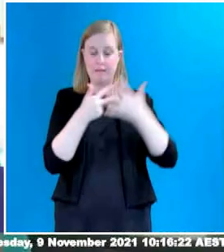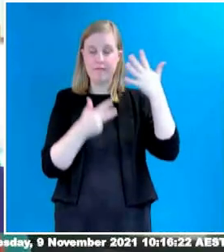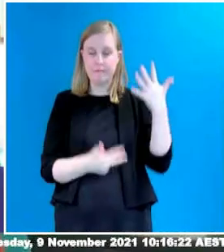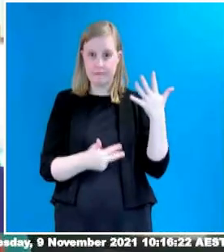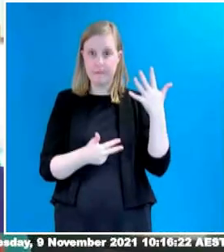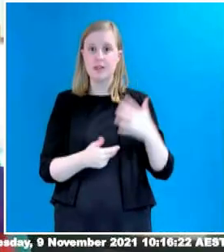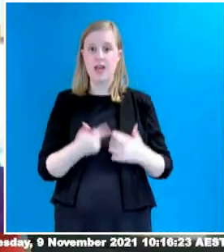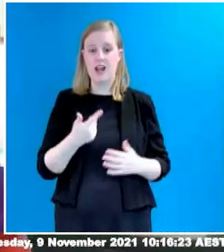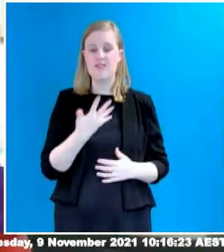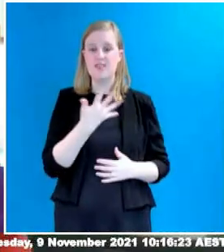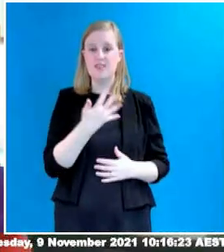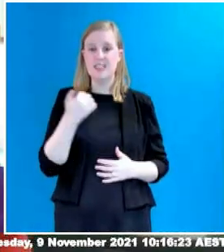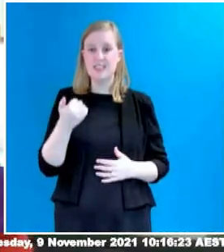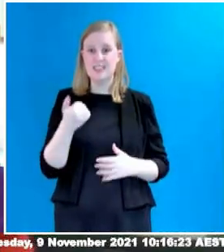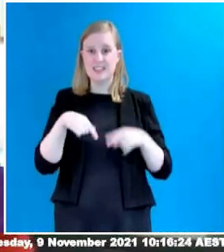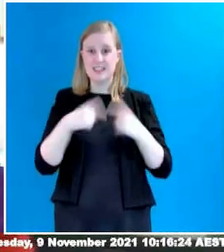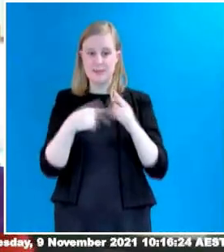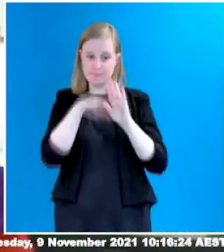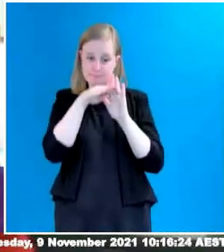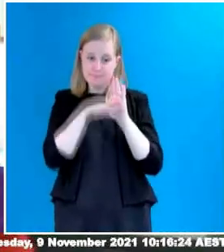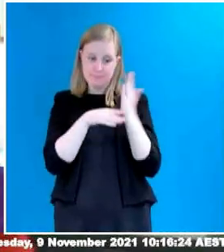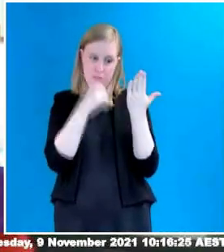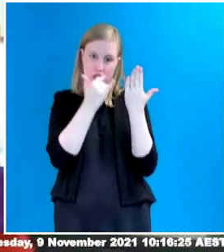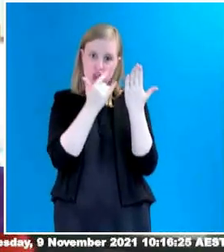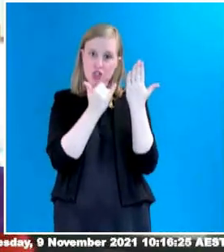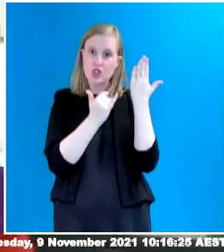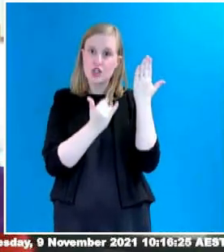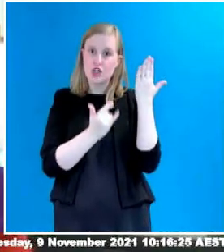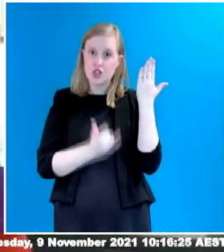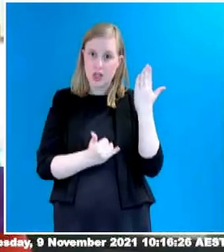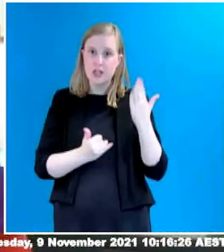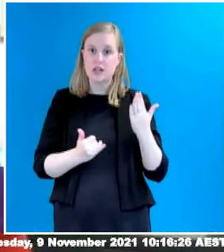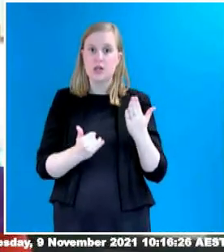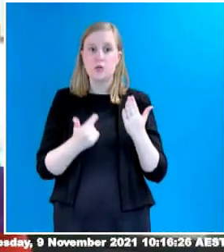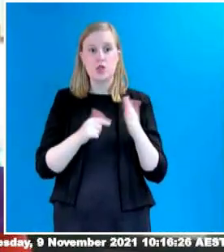The University of Canberra conducts a "Living Well in the ACT" survey every